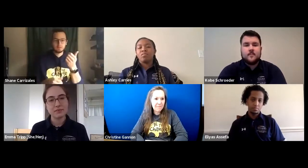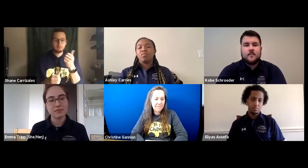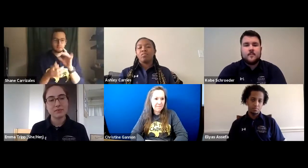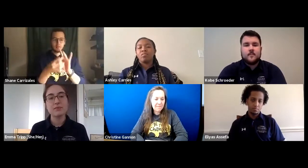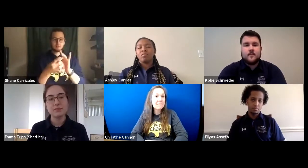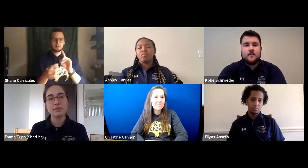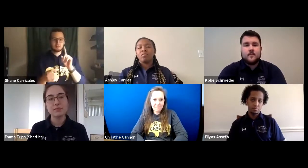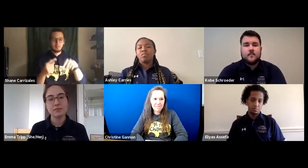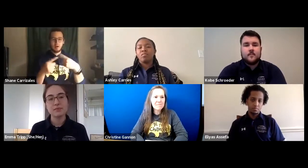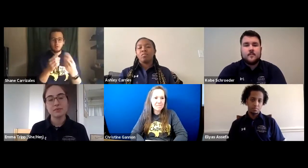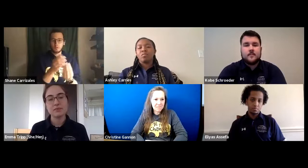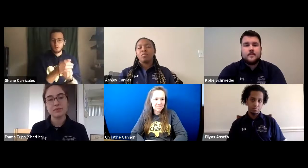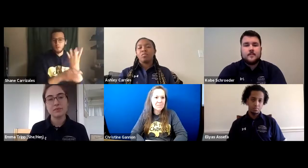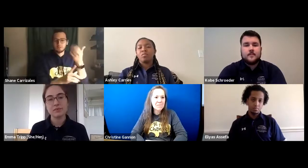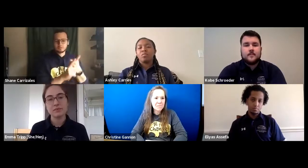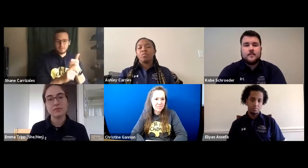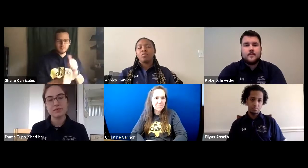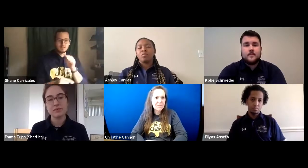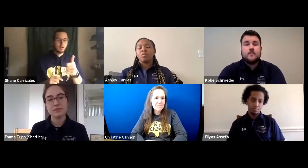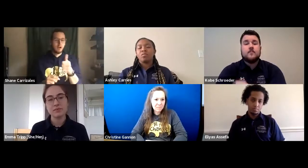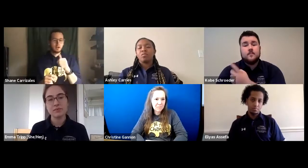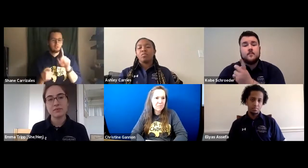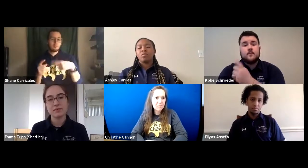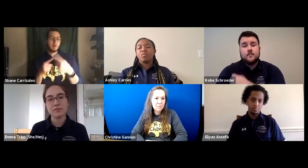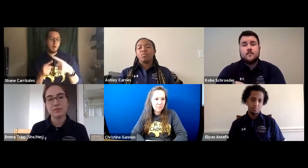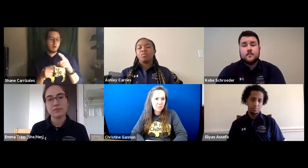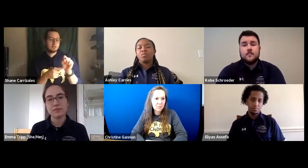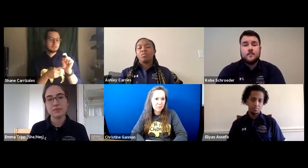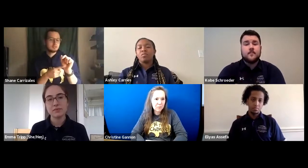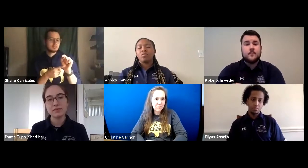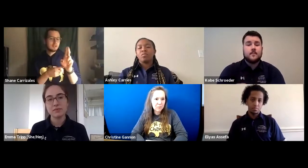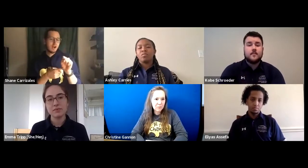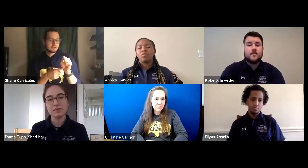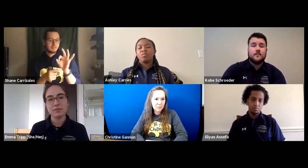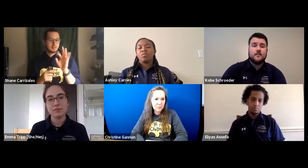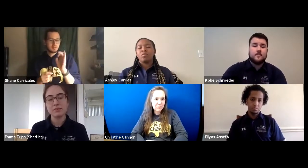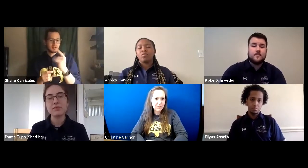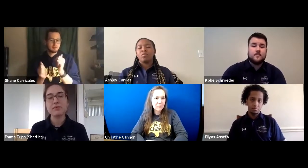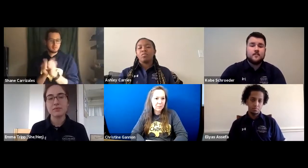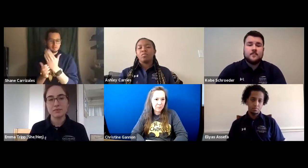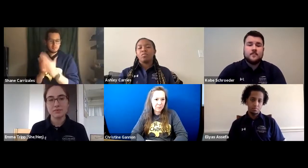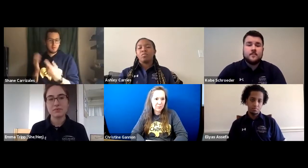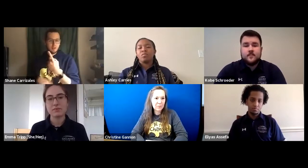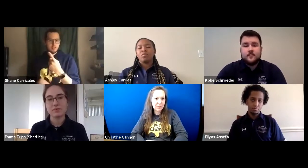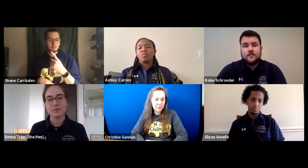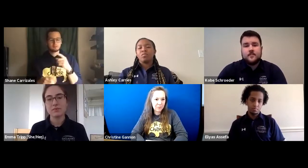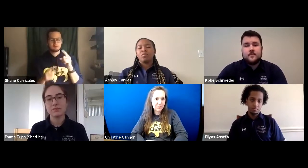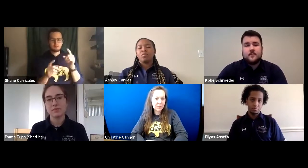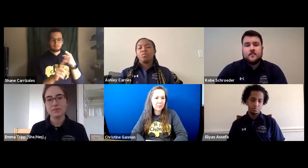Relationships are about growth. It’s not just about the status of being with someone.